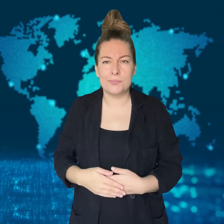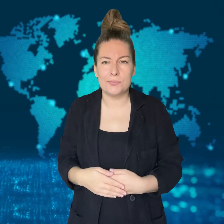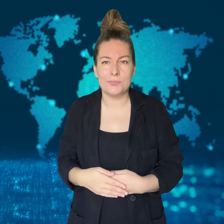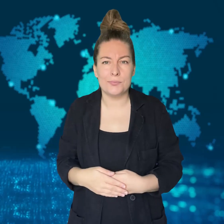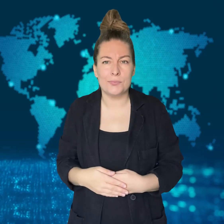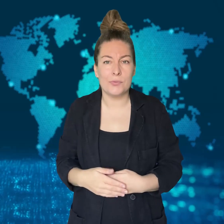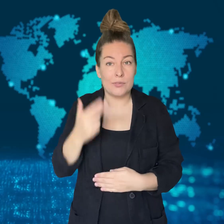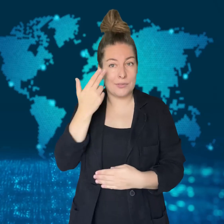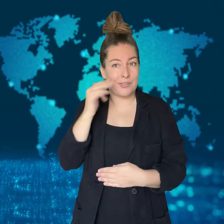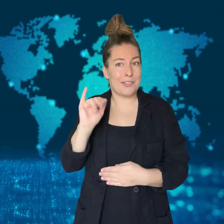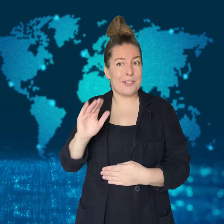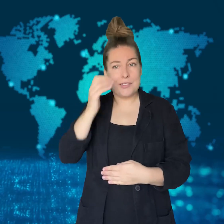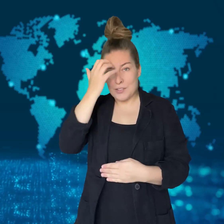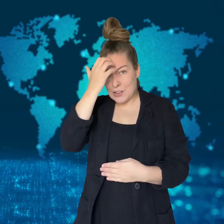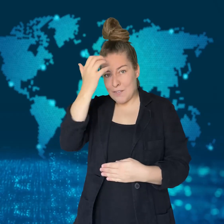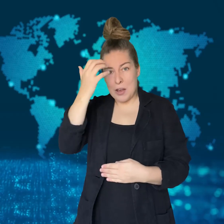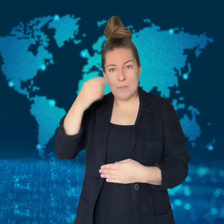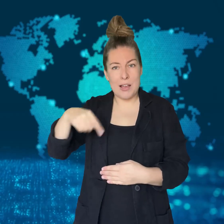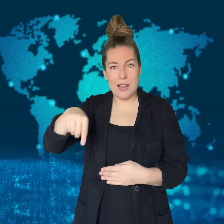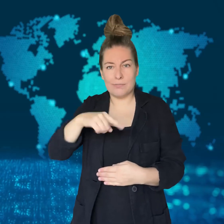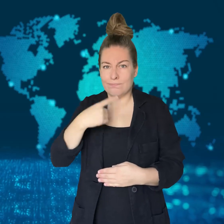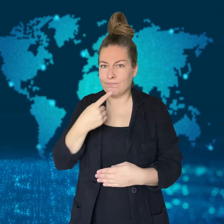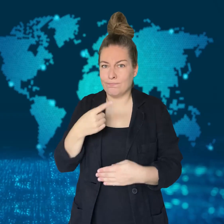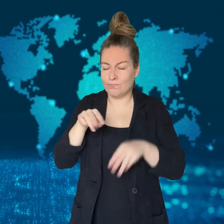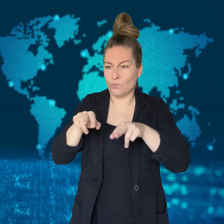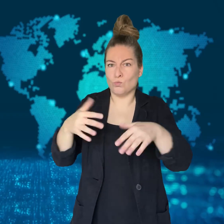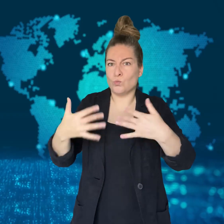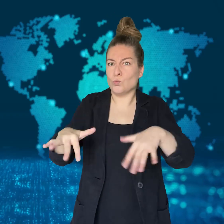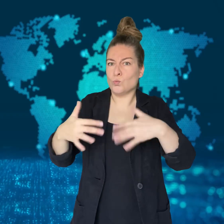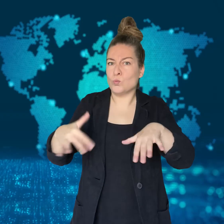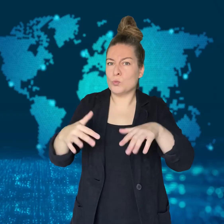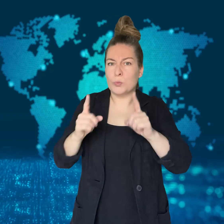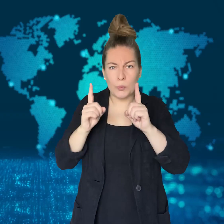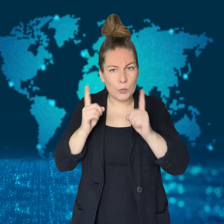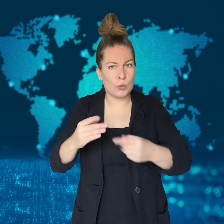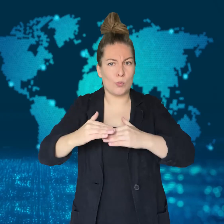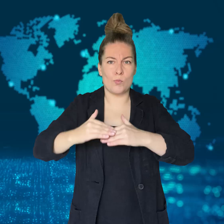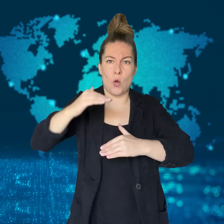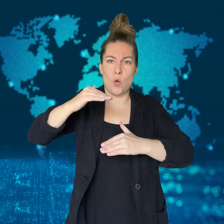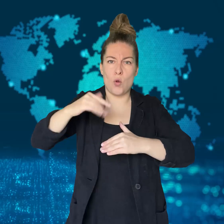The other 10% of the people have found refuge at different sites.